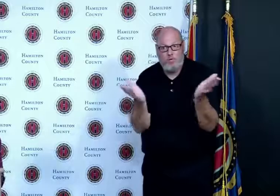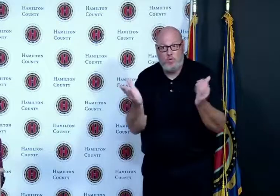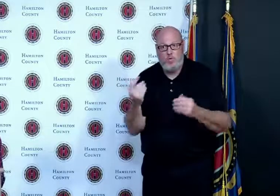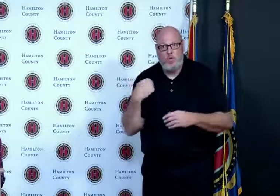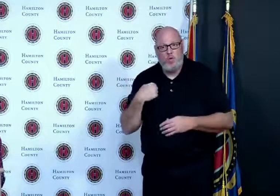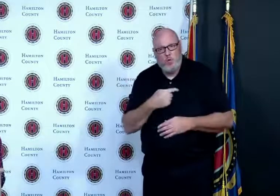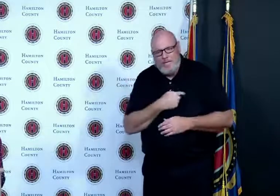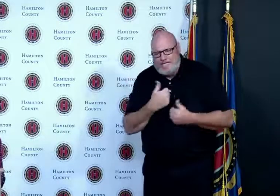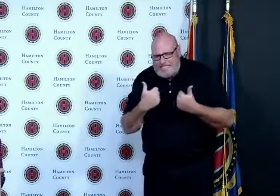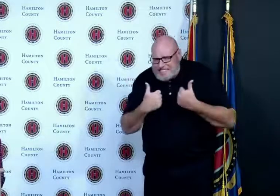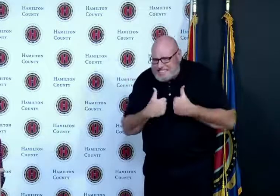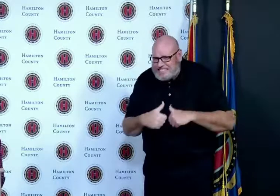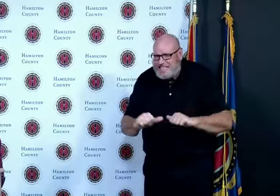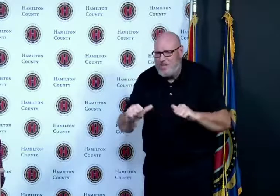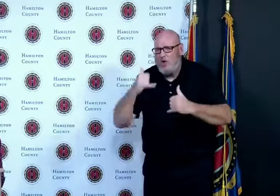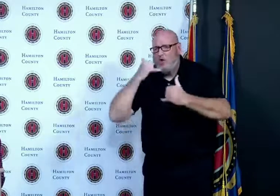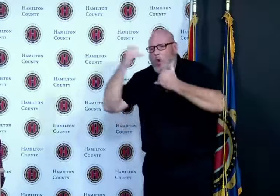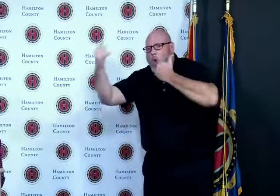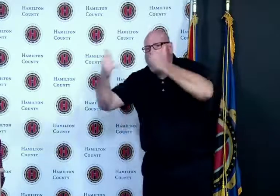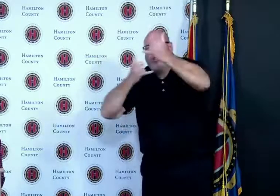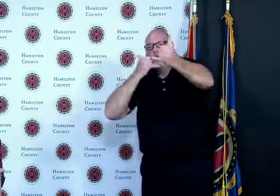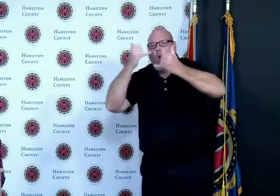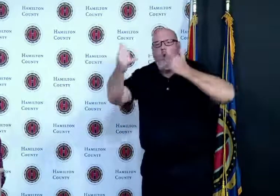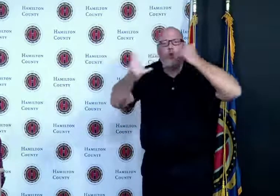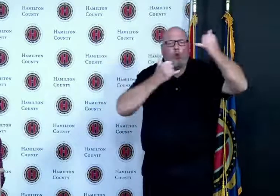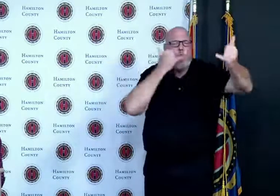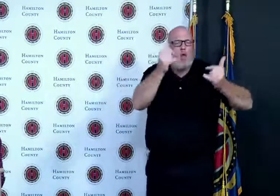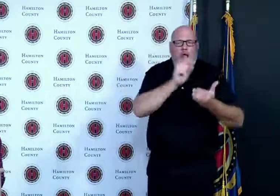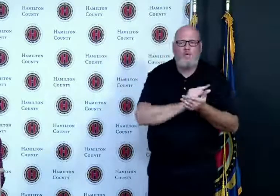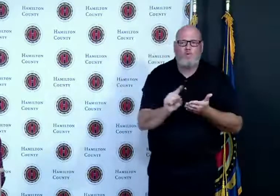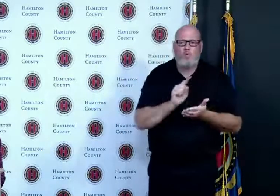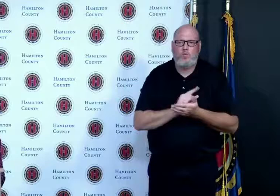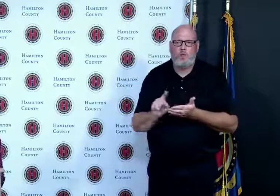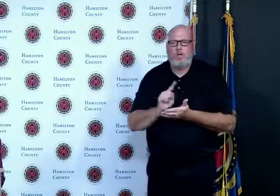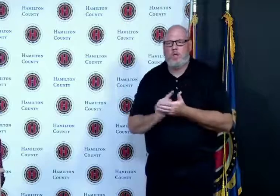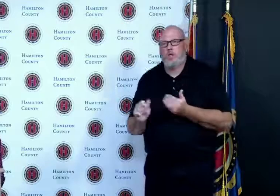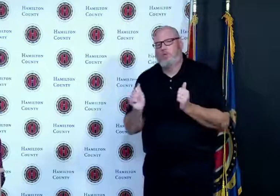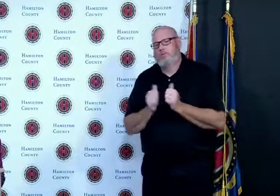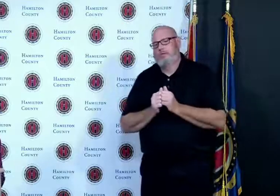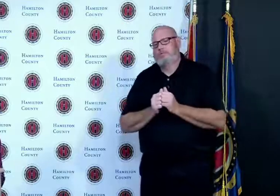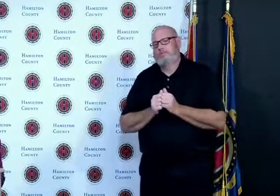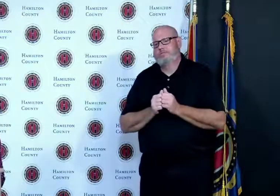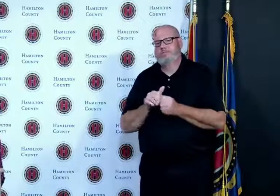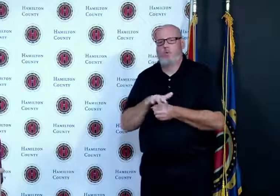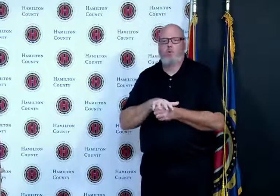with all of the local jurisdictions throughout the county asking them do you have a facility do you